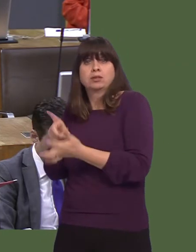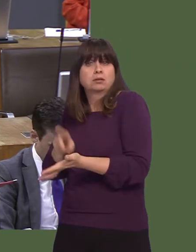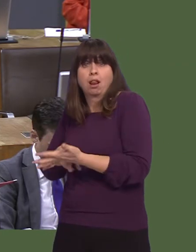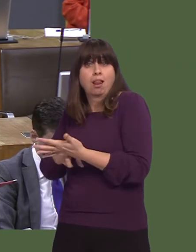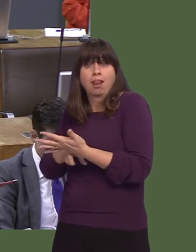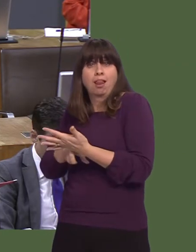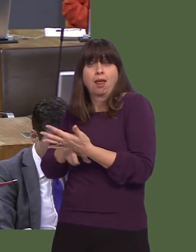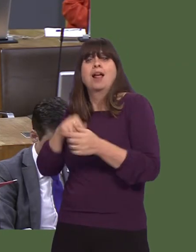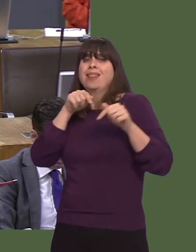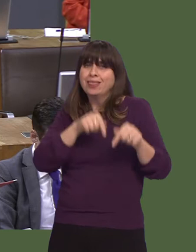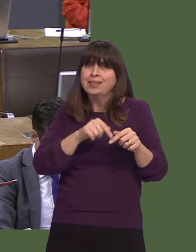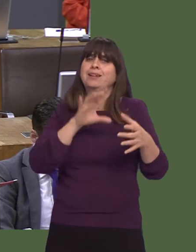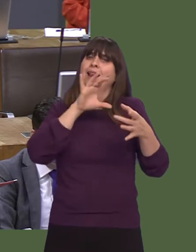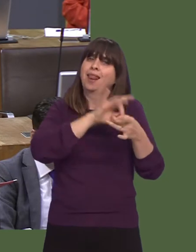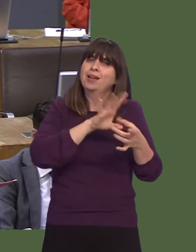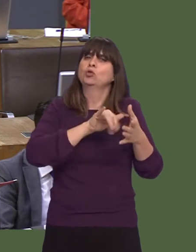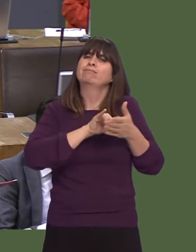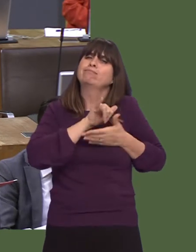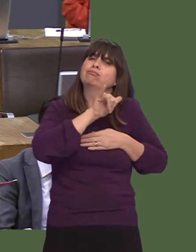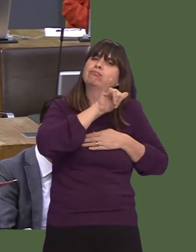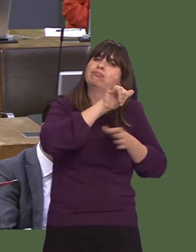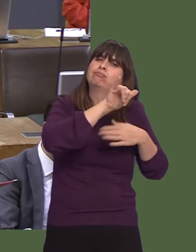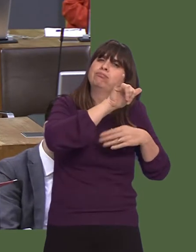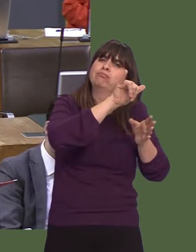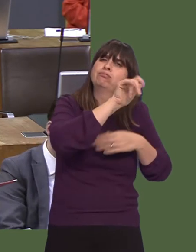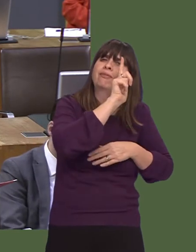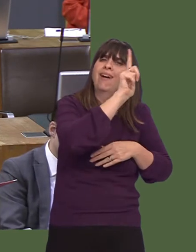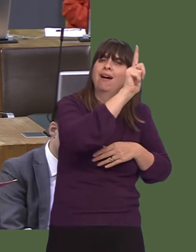in particular long-haul flights from Cardiff, and we believe Cardiff is in a very good position